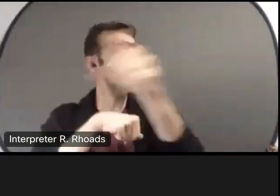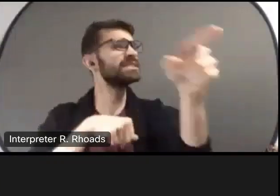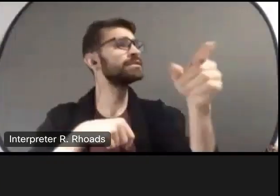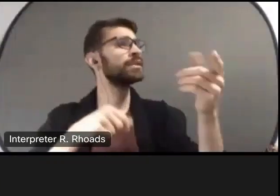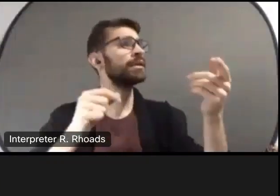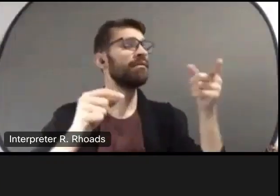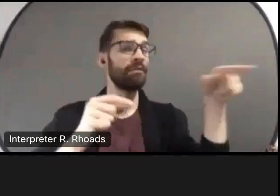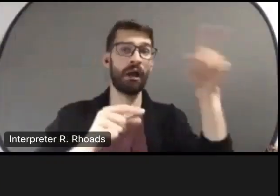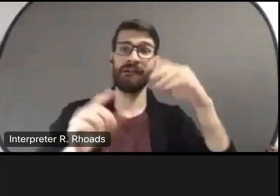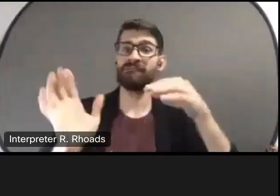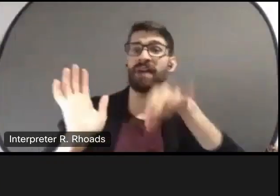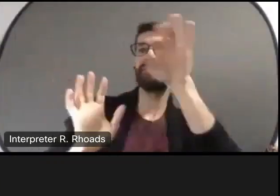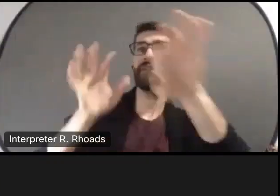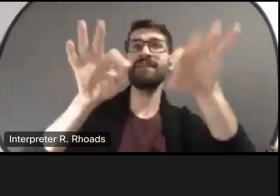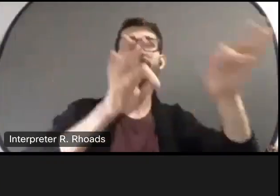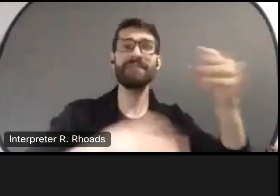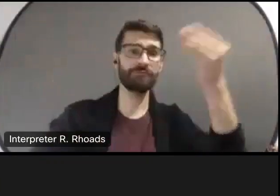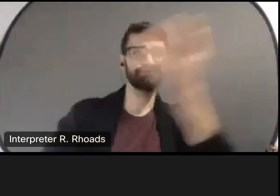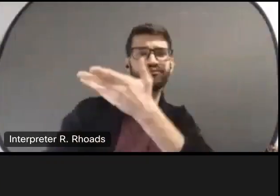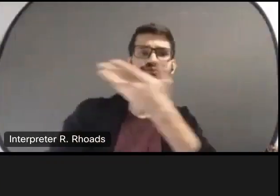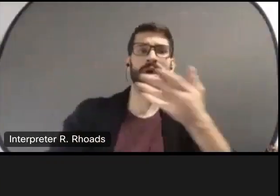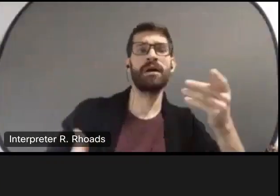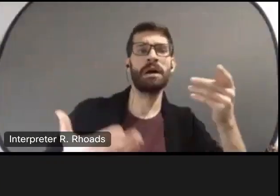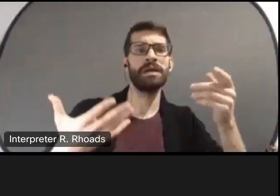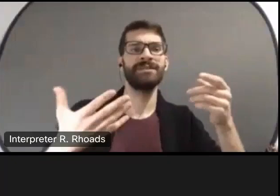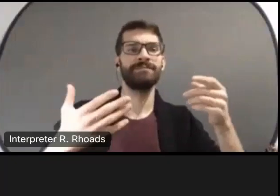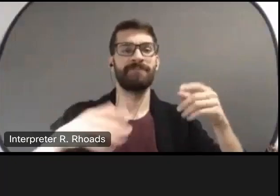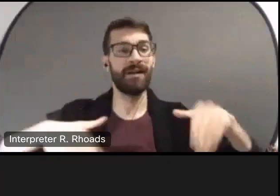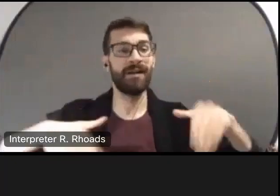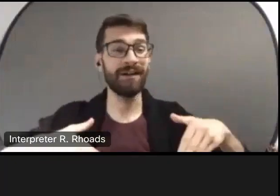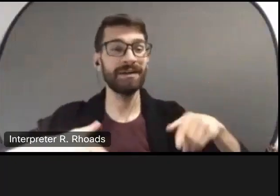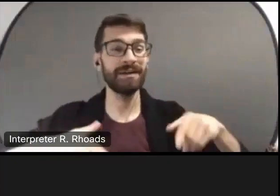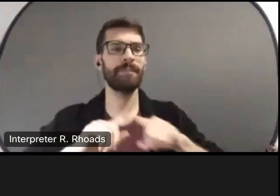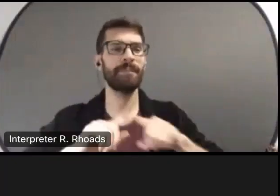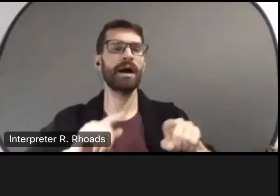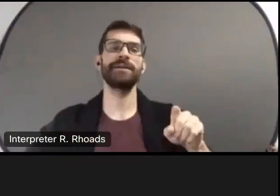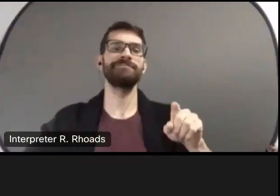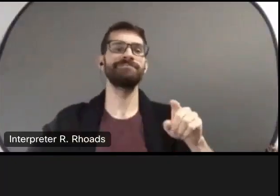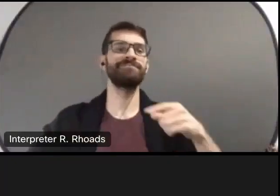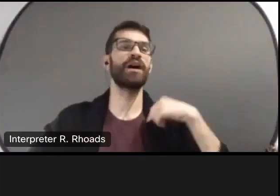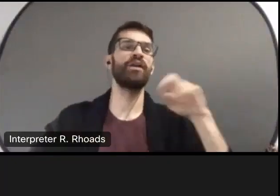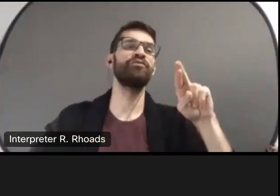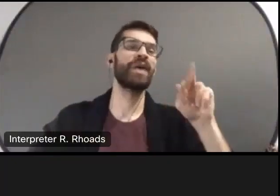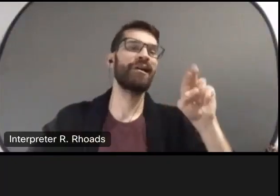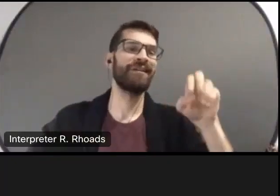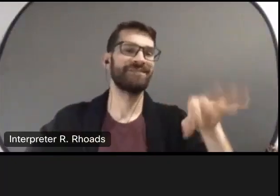honest in that ... and that I've rarely seen it result in office space. So keep that in mind.